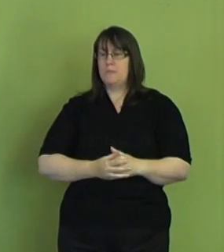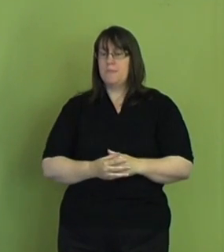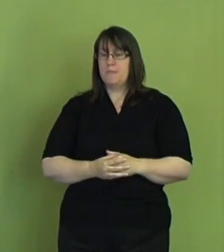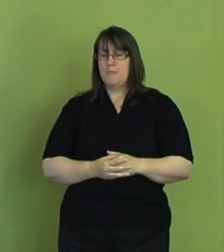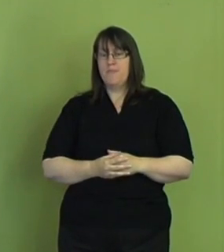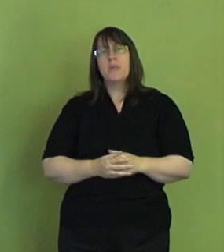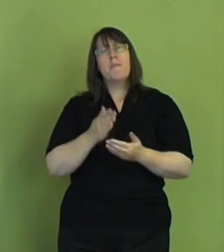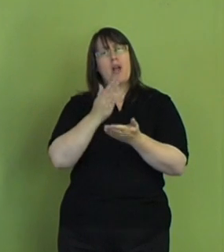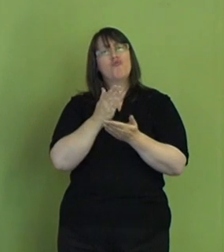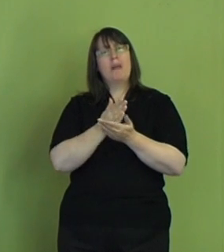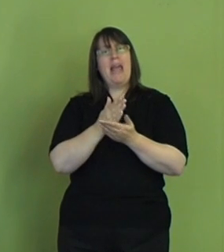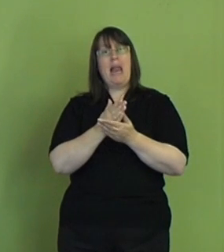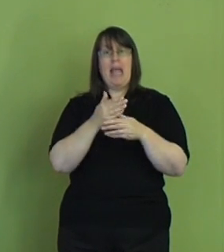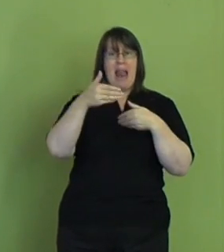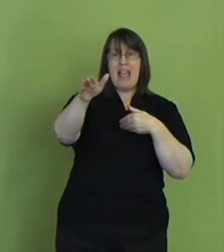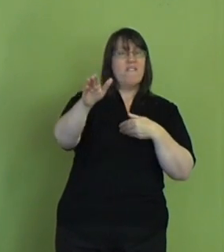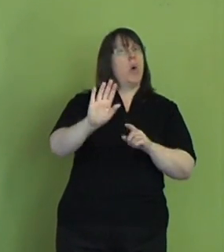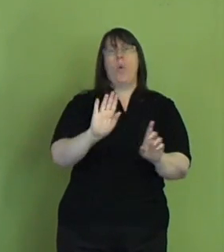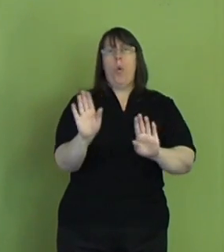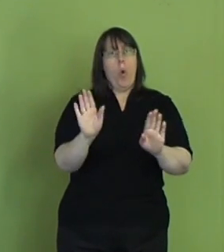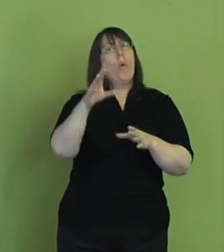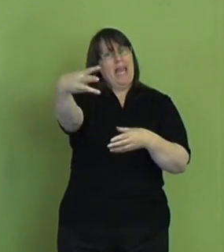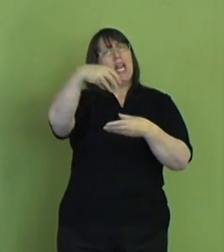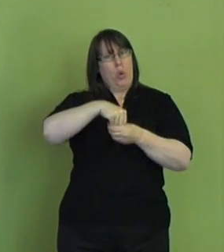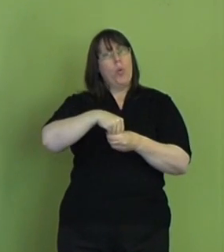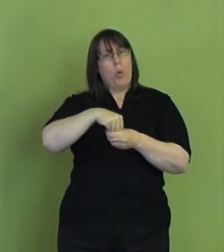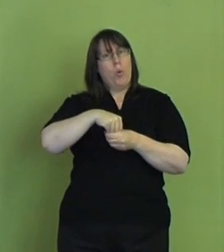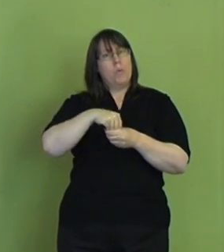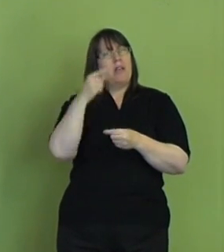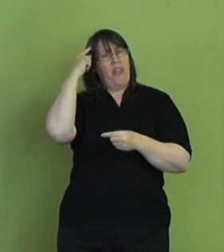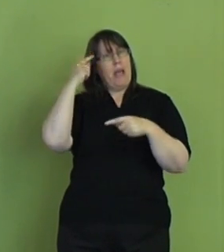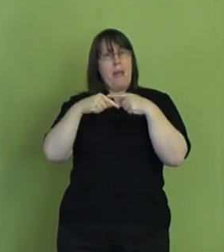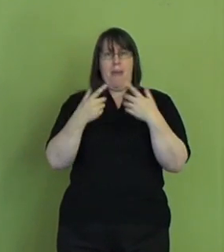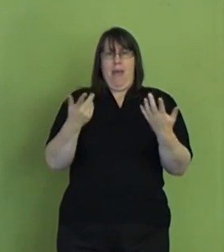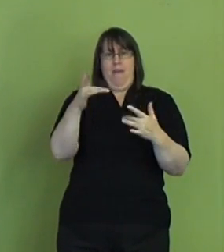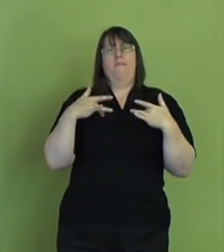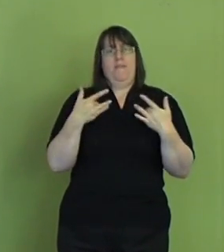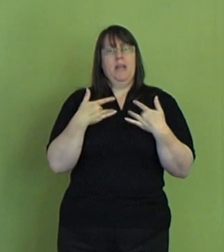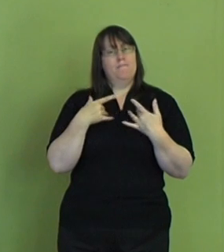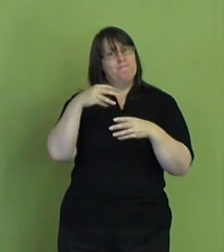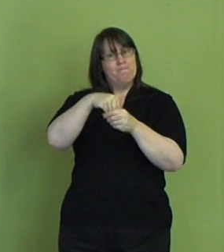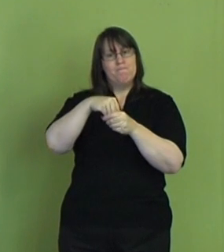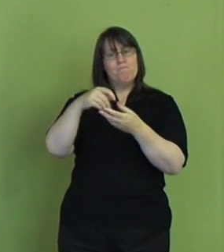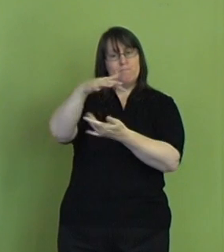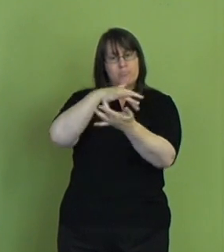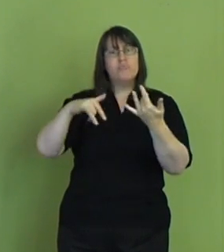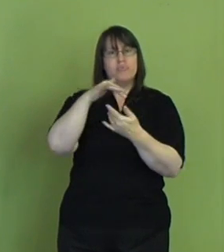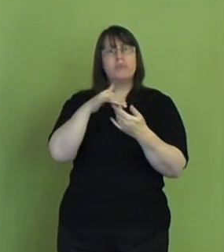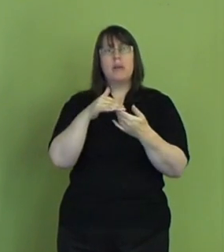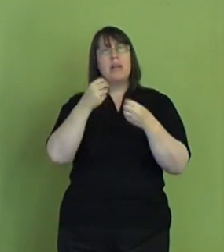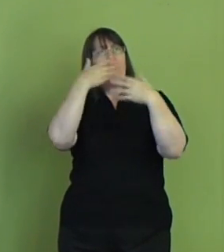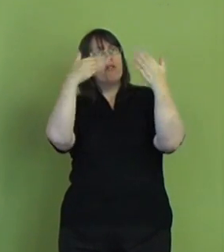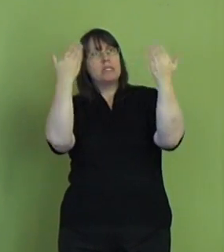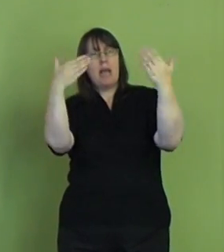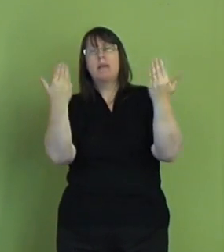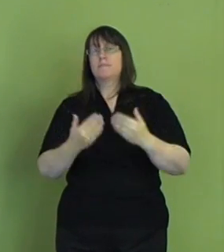Include them in normal, everyday activities.